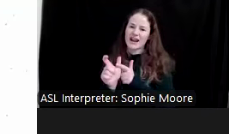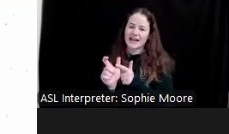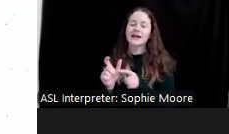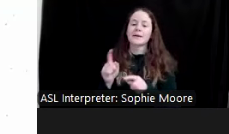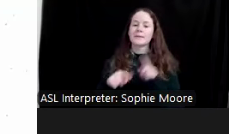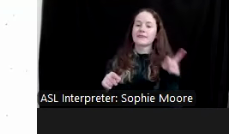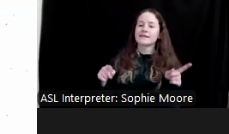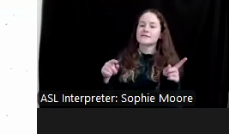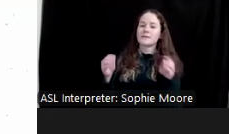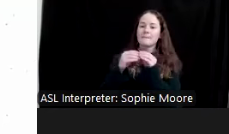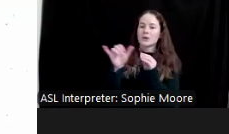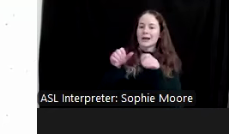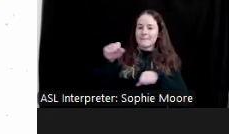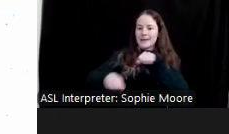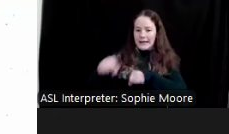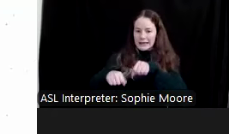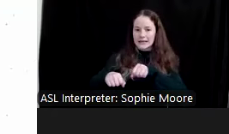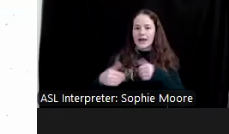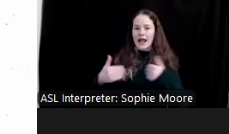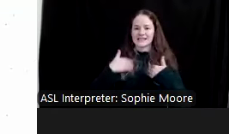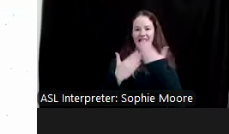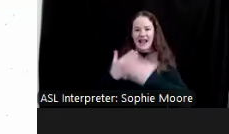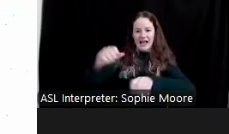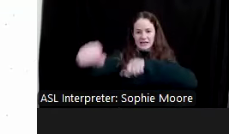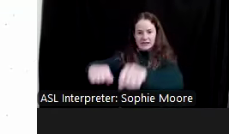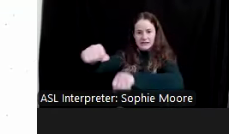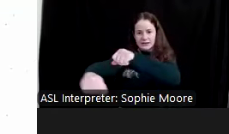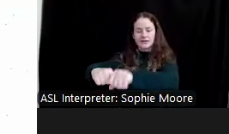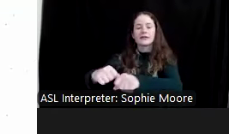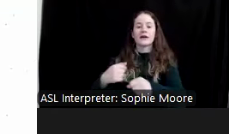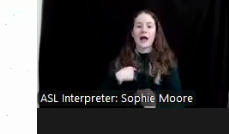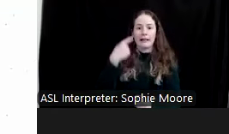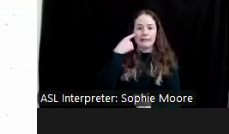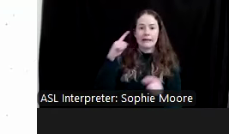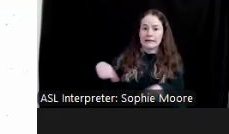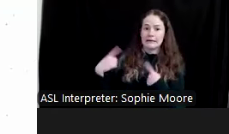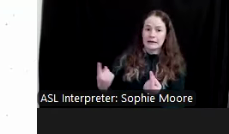the Bluegrass 10,000 I think it's like 40 years straight and um it's pretty